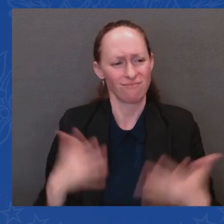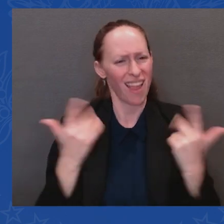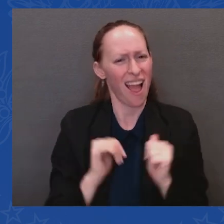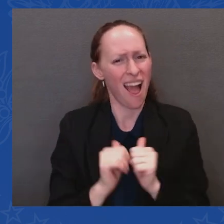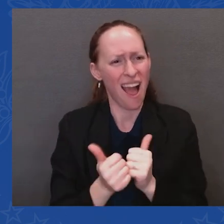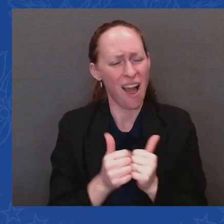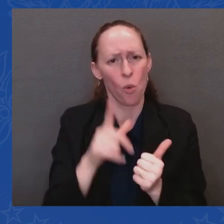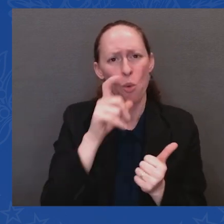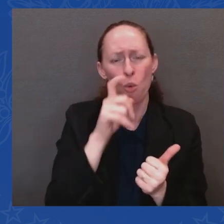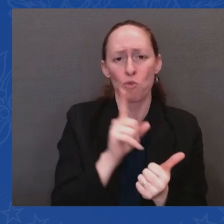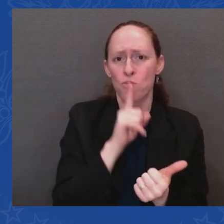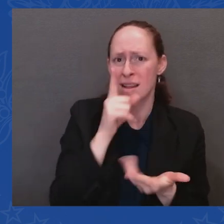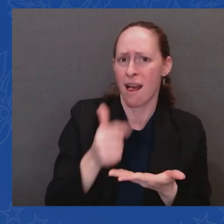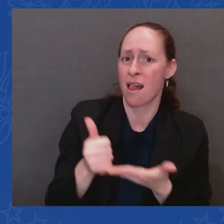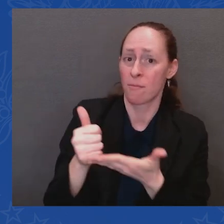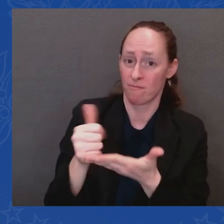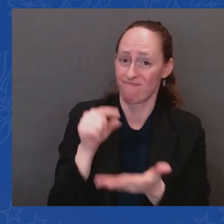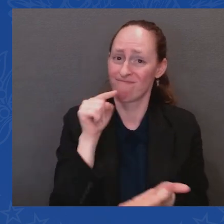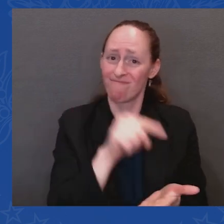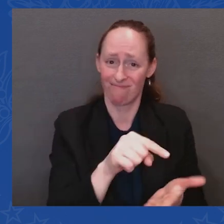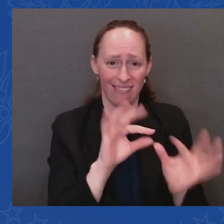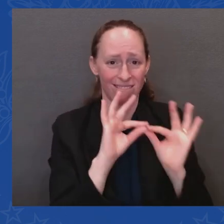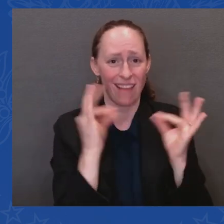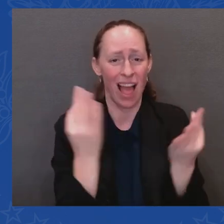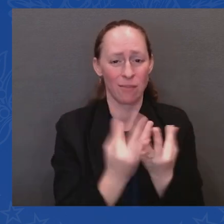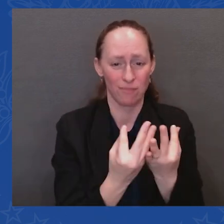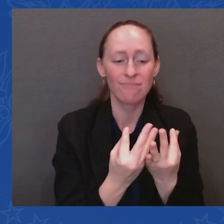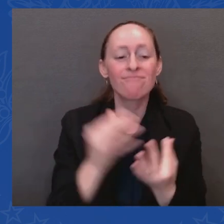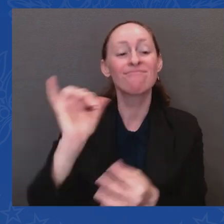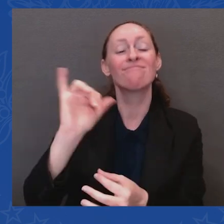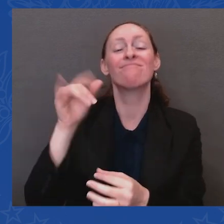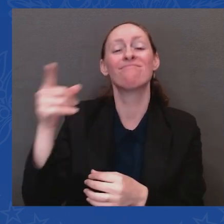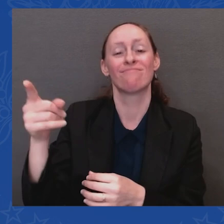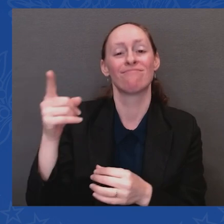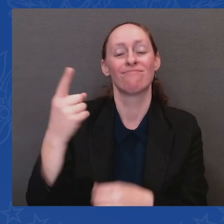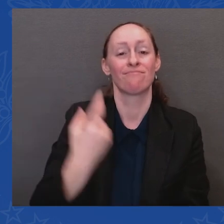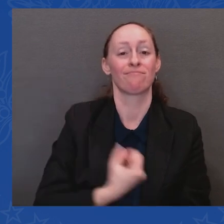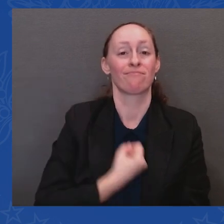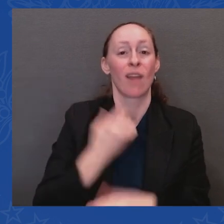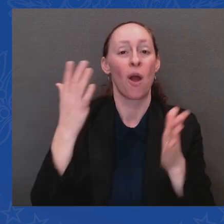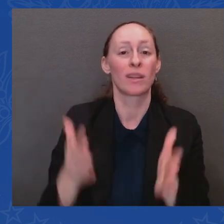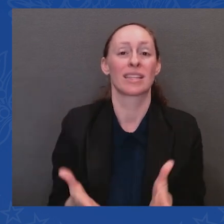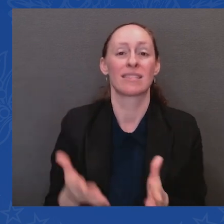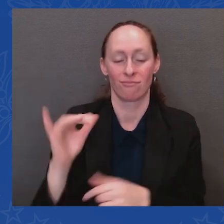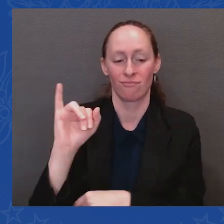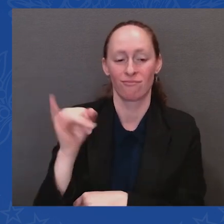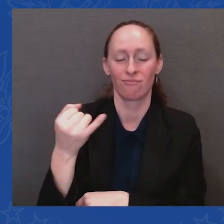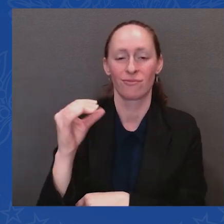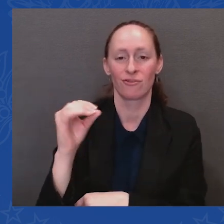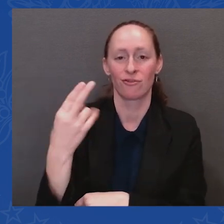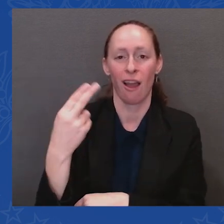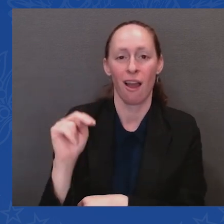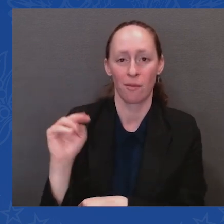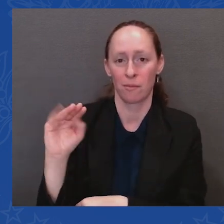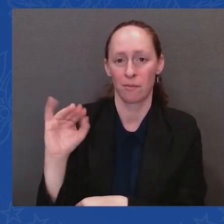"They also serve who only stand and wait."